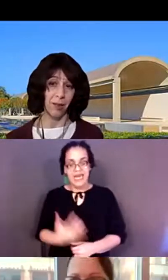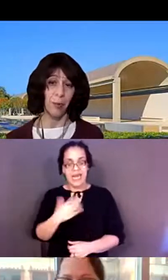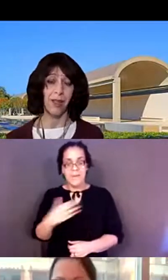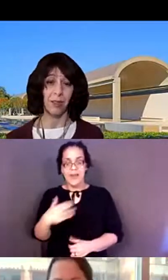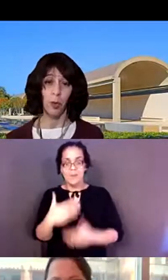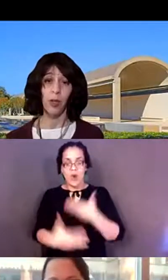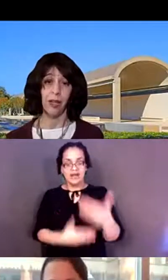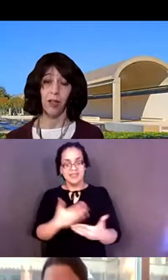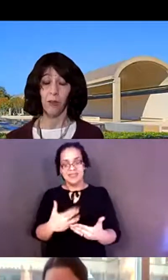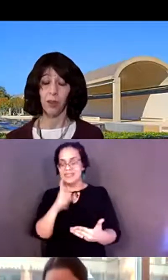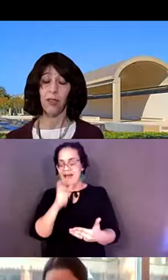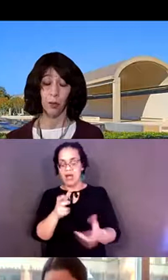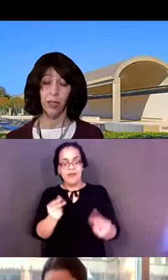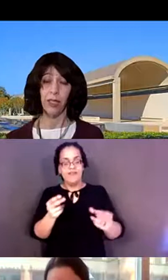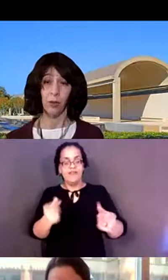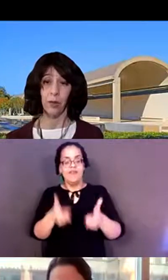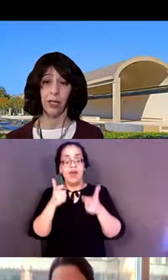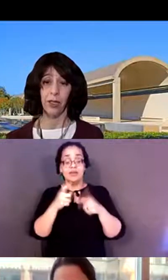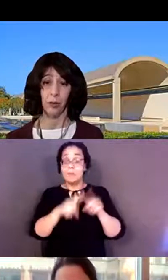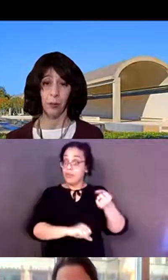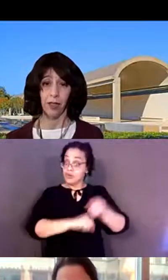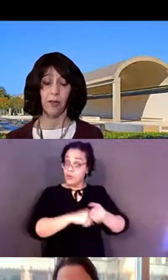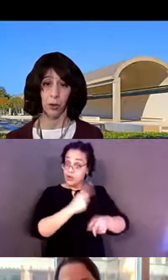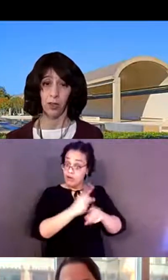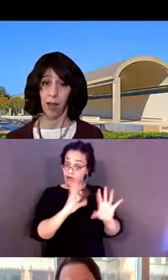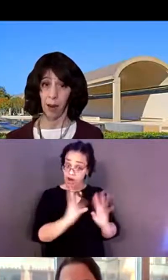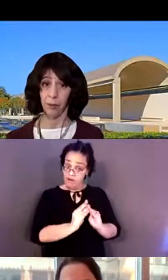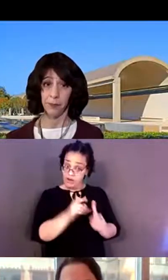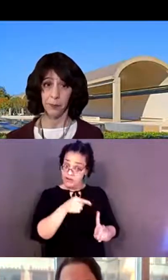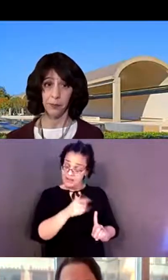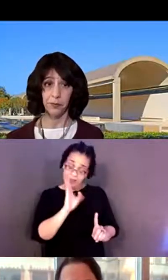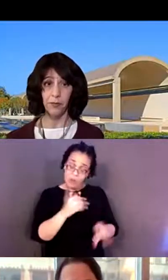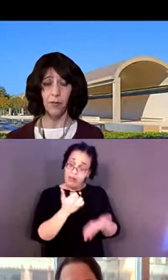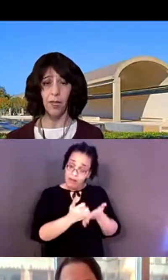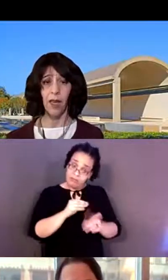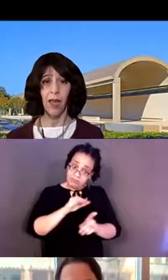But that support care conference is